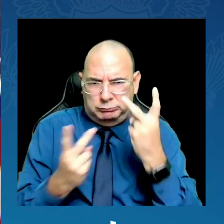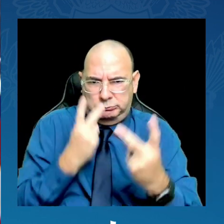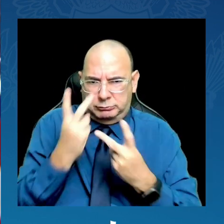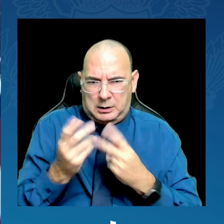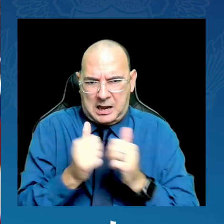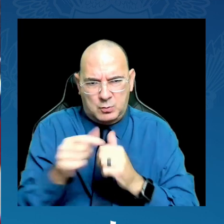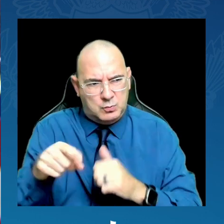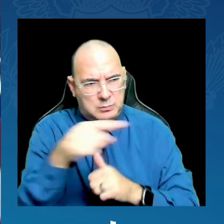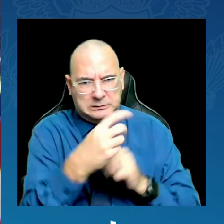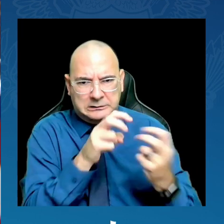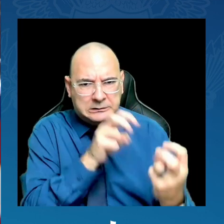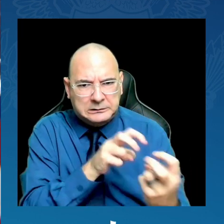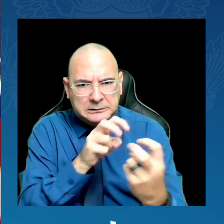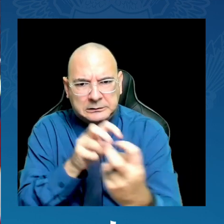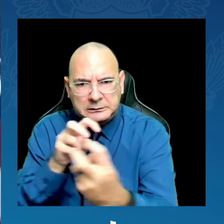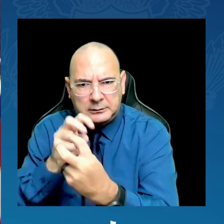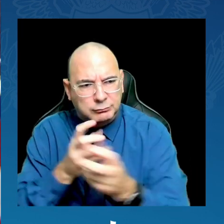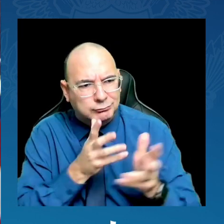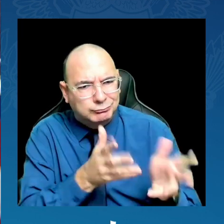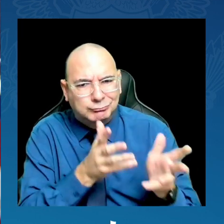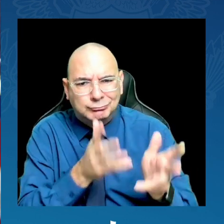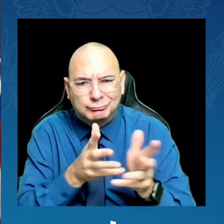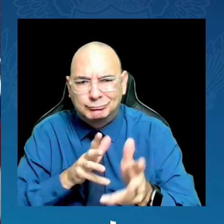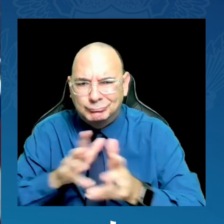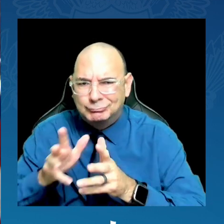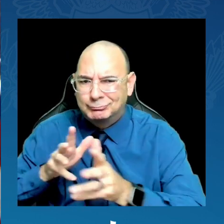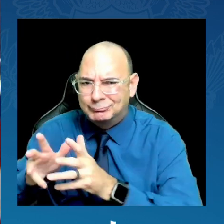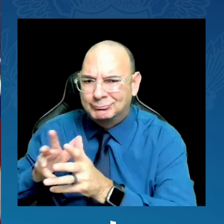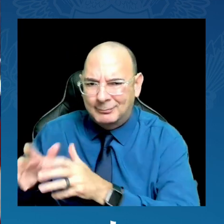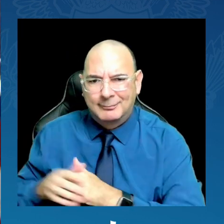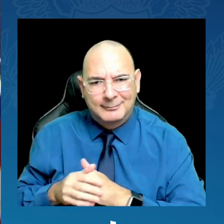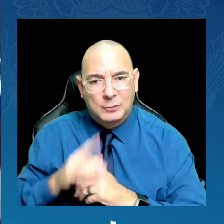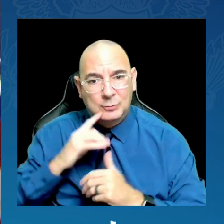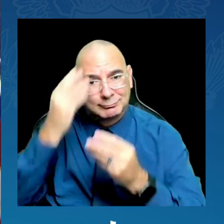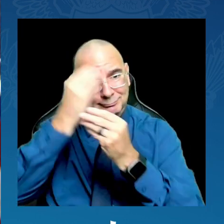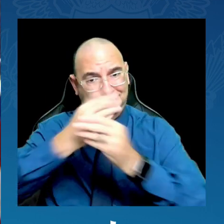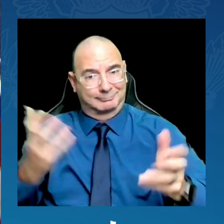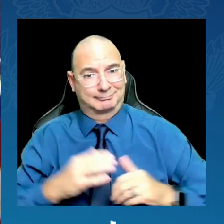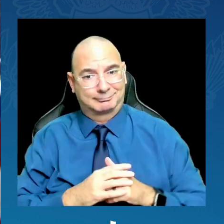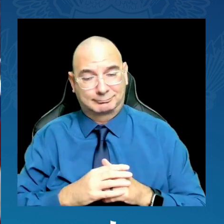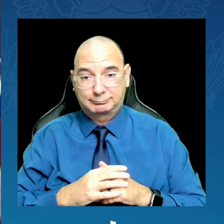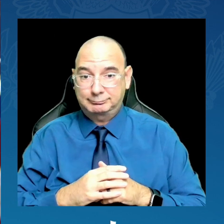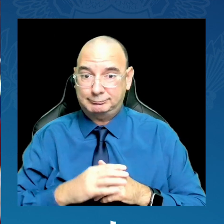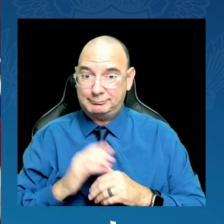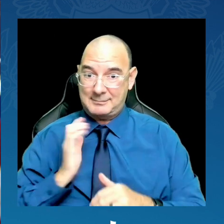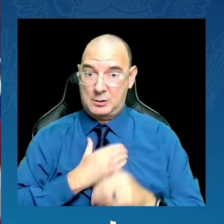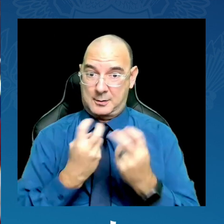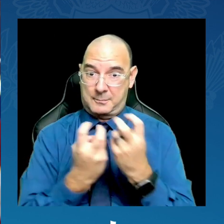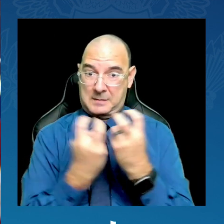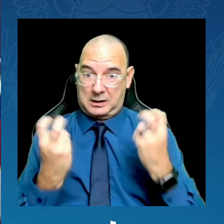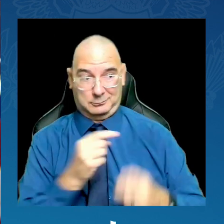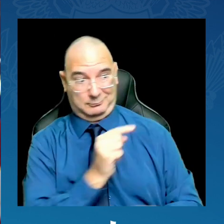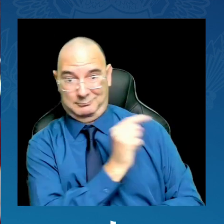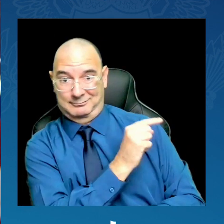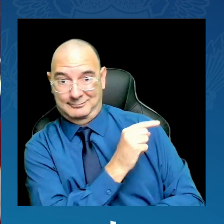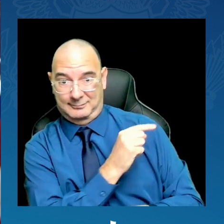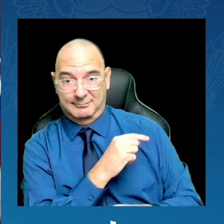And I will tell you -- each and every one of you and our panelists: You inspire me and you inspire our nation.